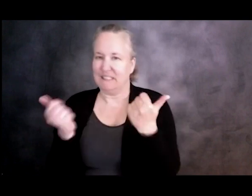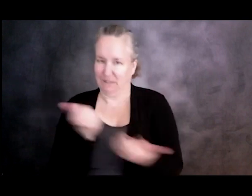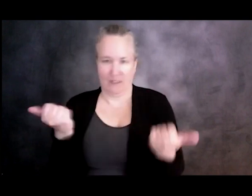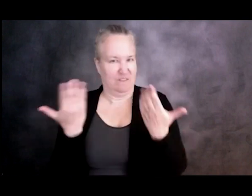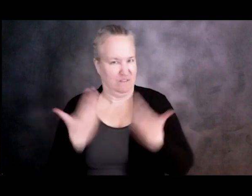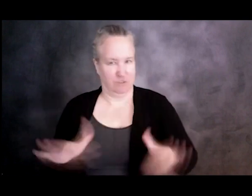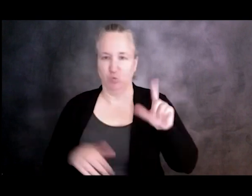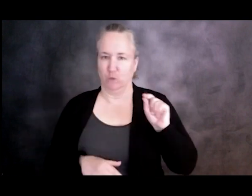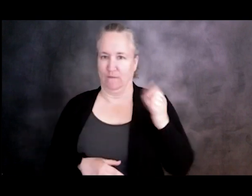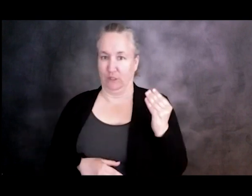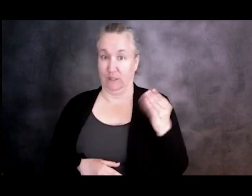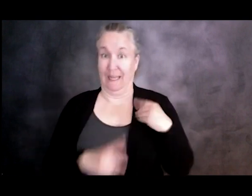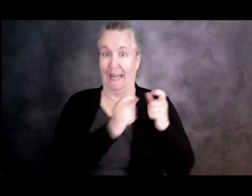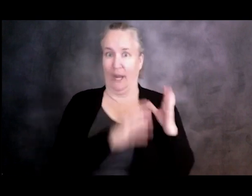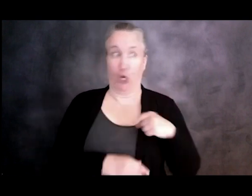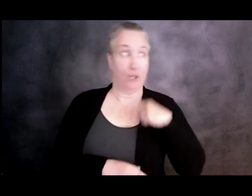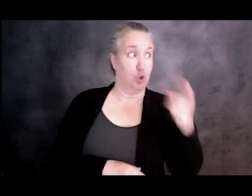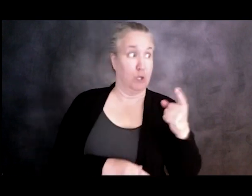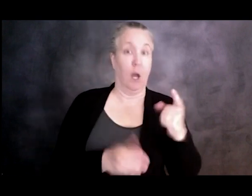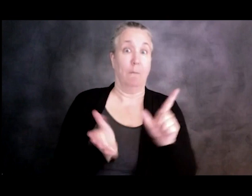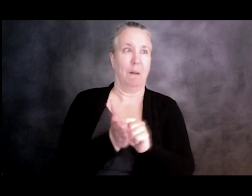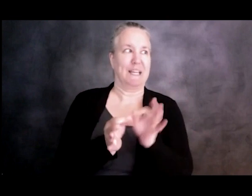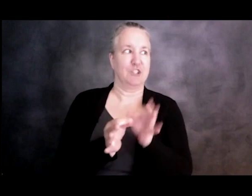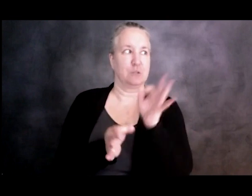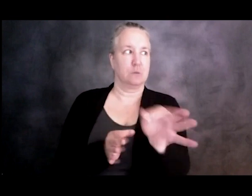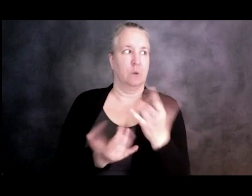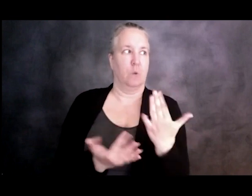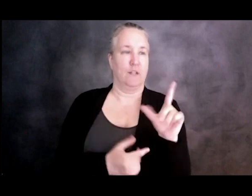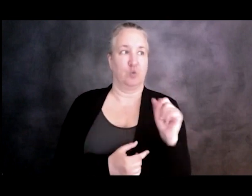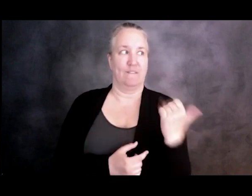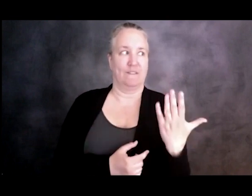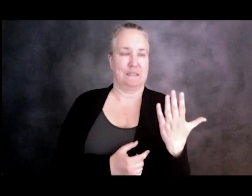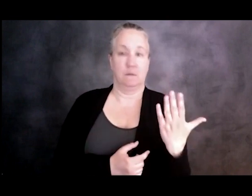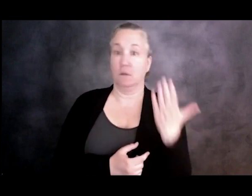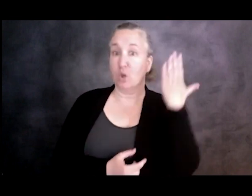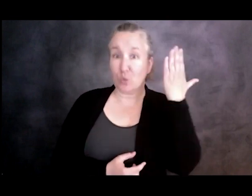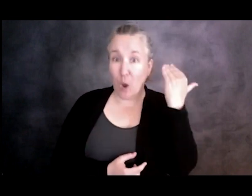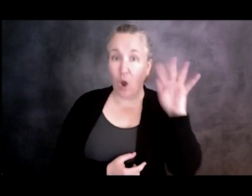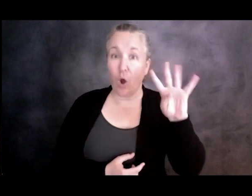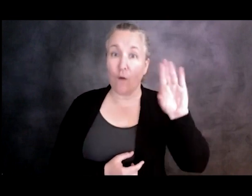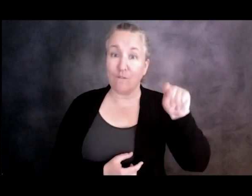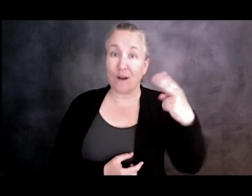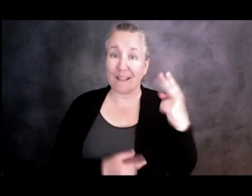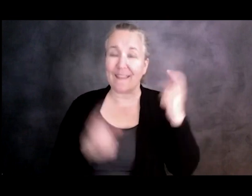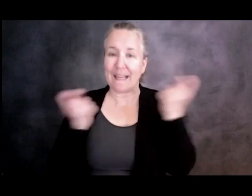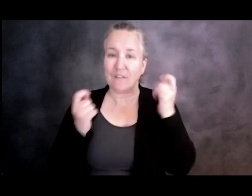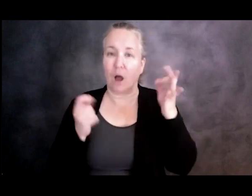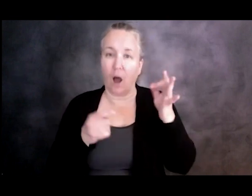But I told my editor, let's delay publication until 2015. You know why? Because that's the 40th anniversary of the end of the Vietnam War.